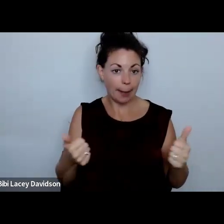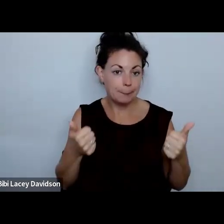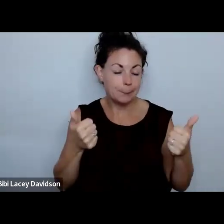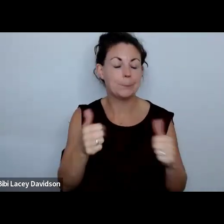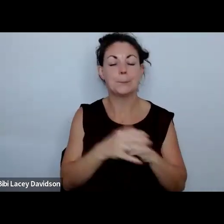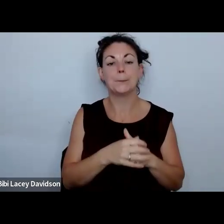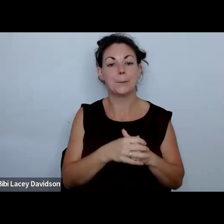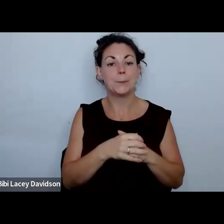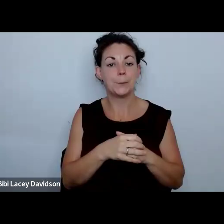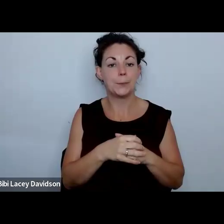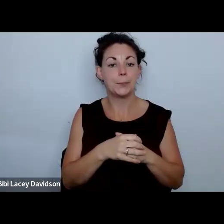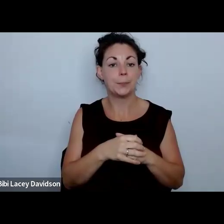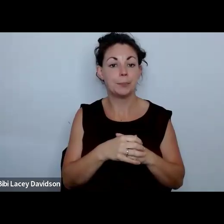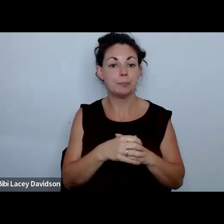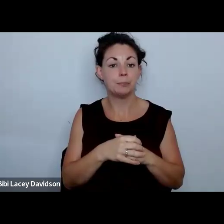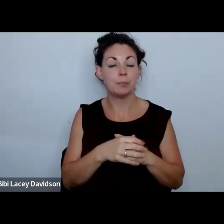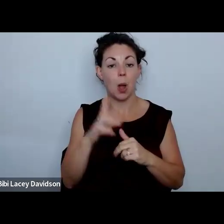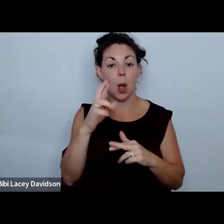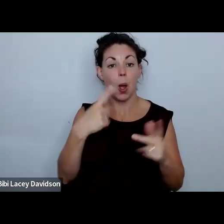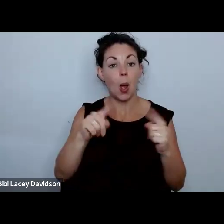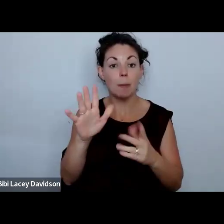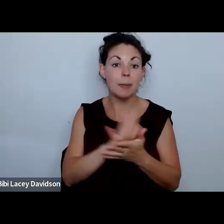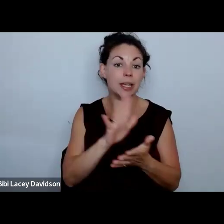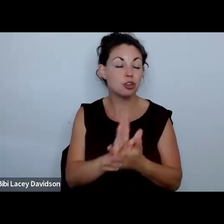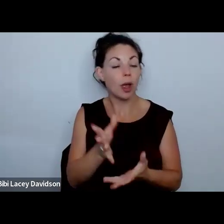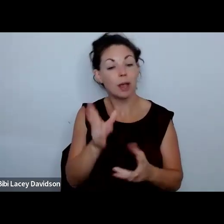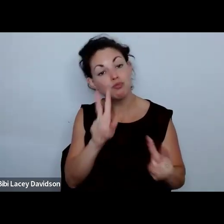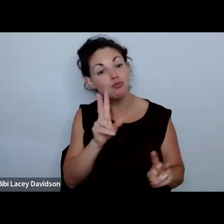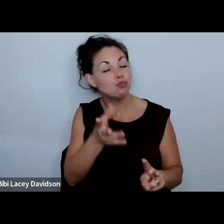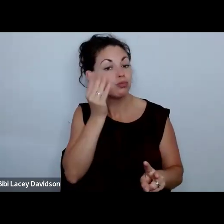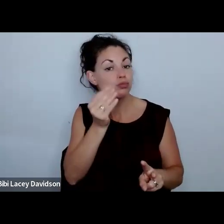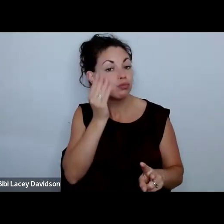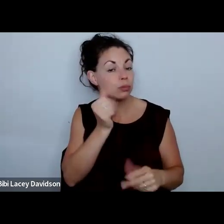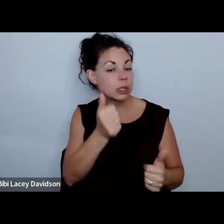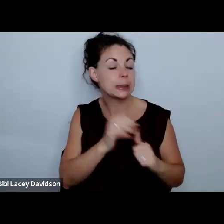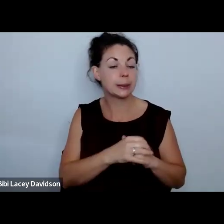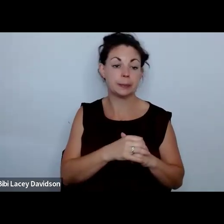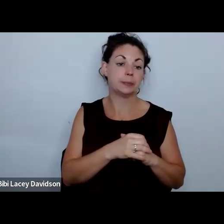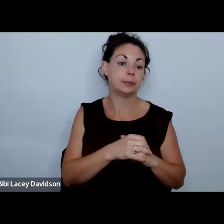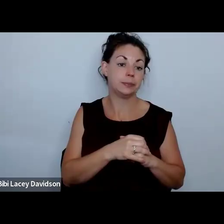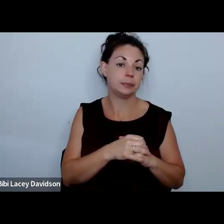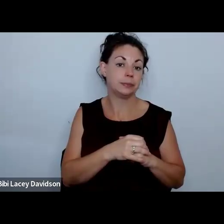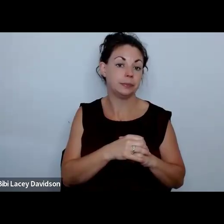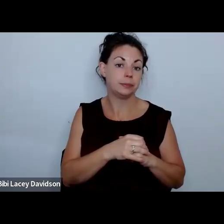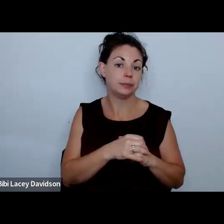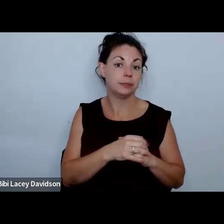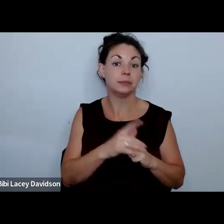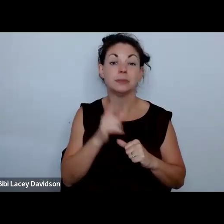so please do use the chat to add any comments, thoughts and then please do use